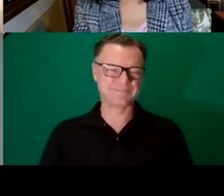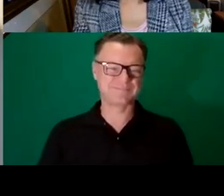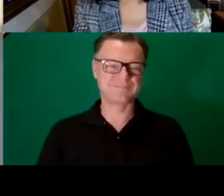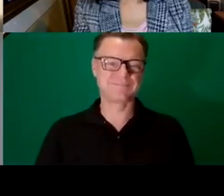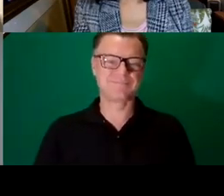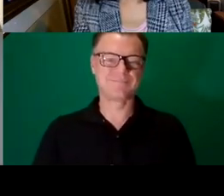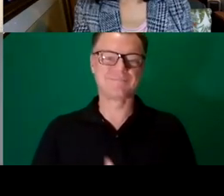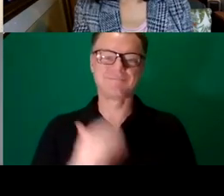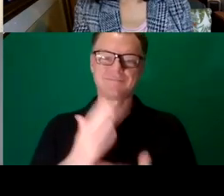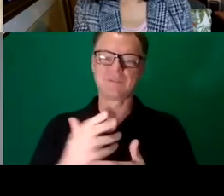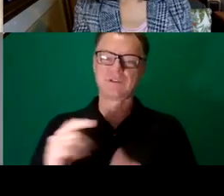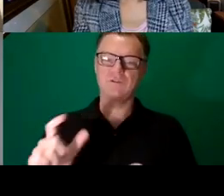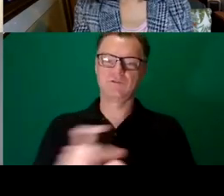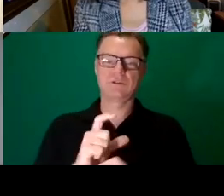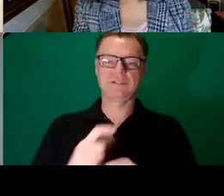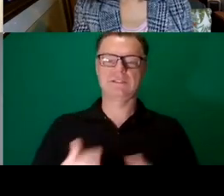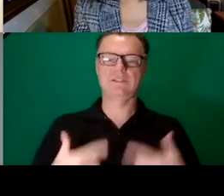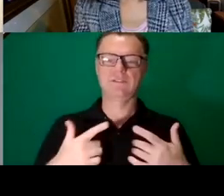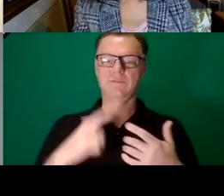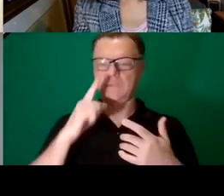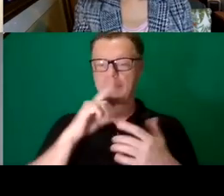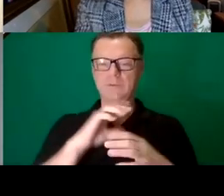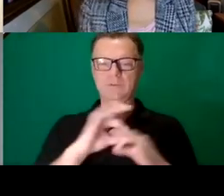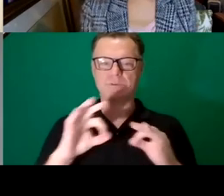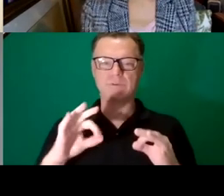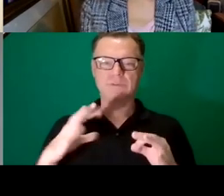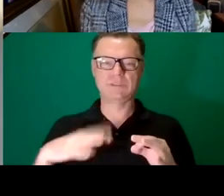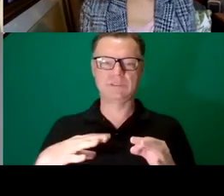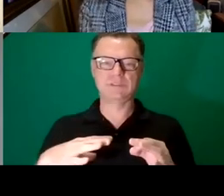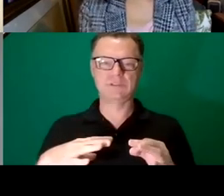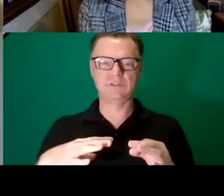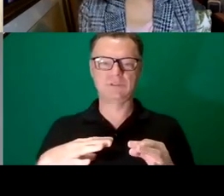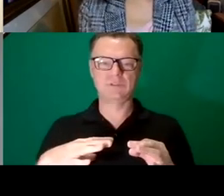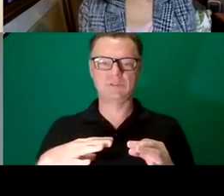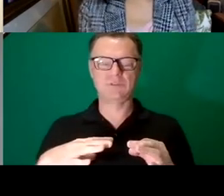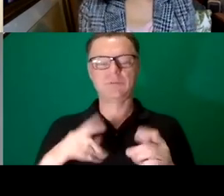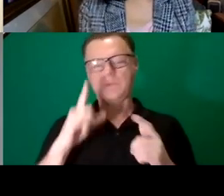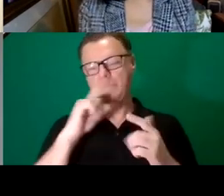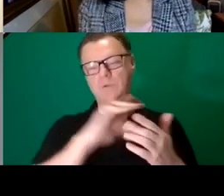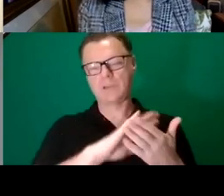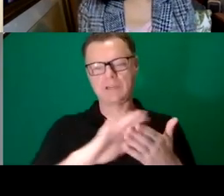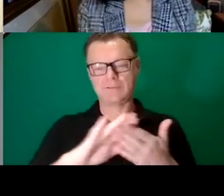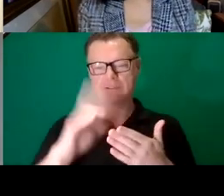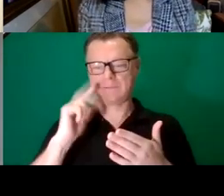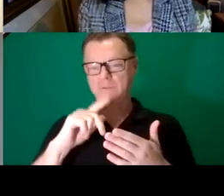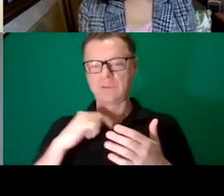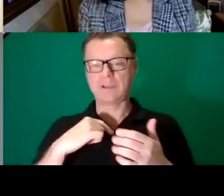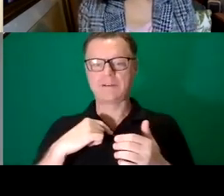sense of people not having to, hard of hearing and deaf people, having to often